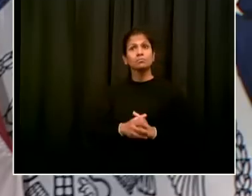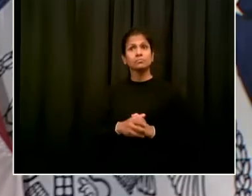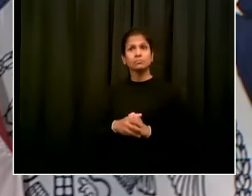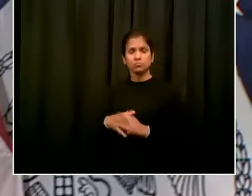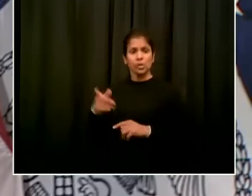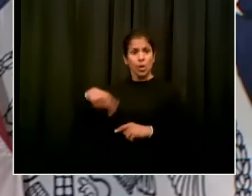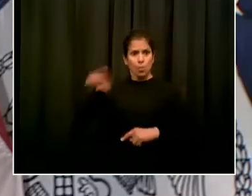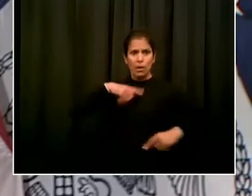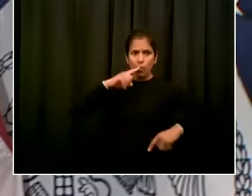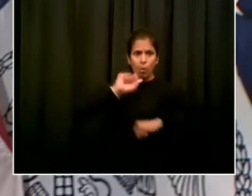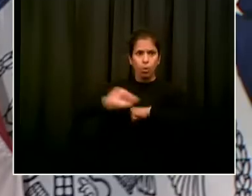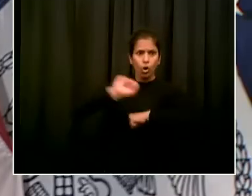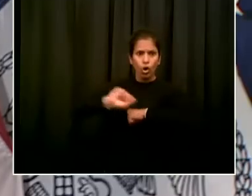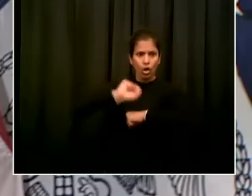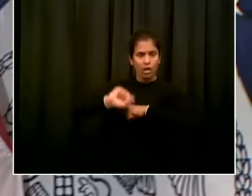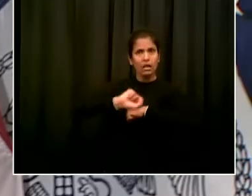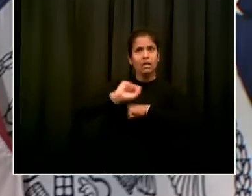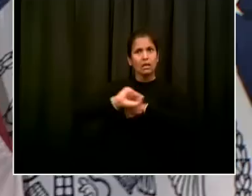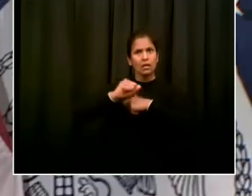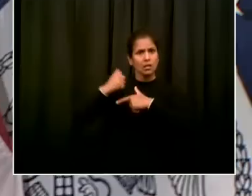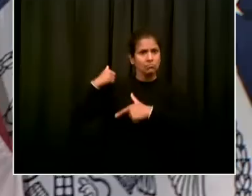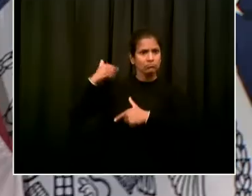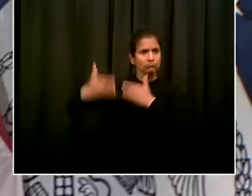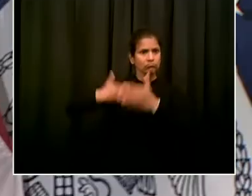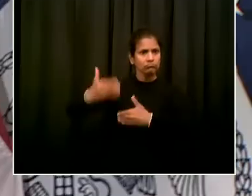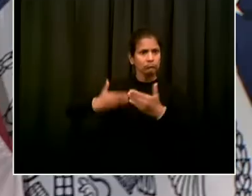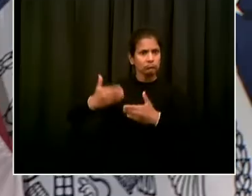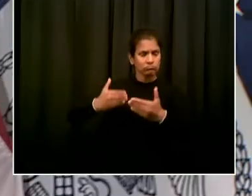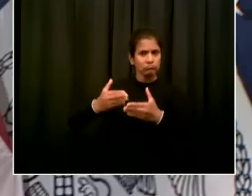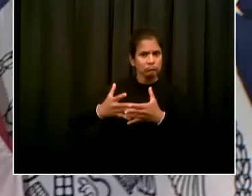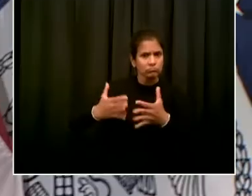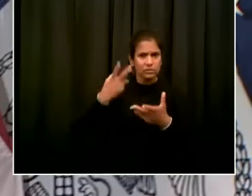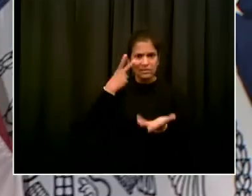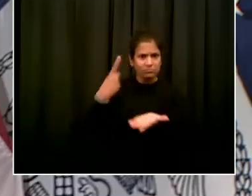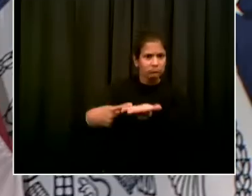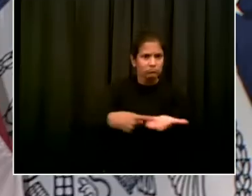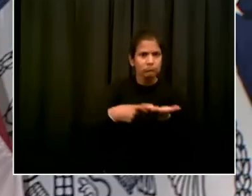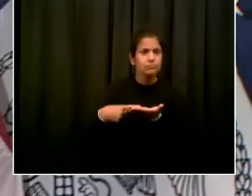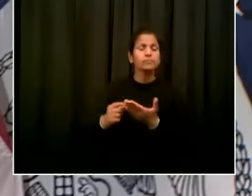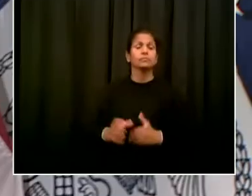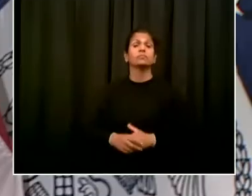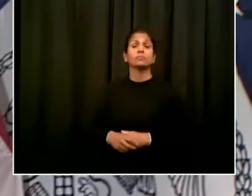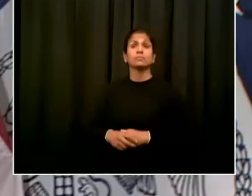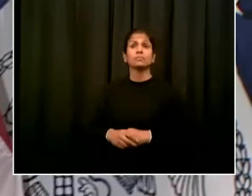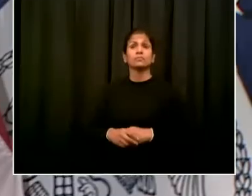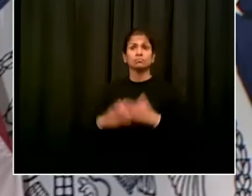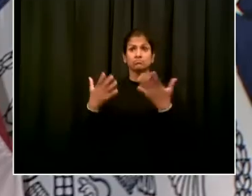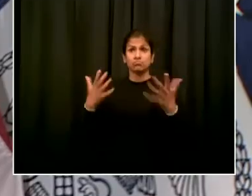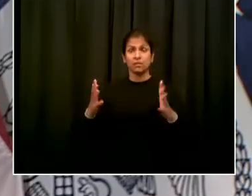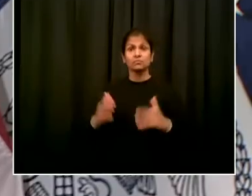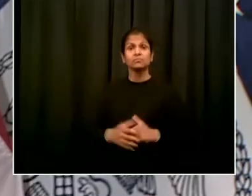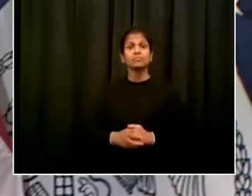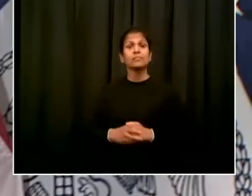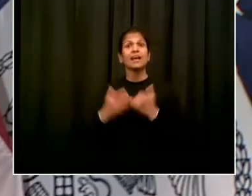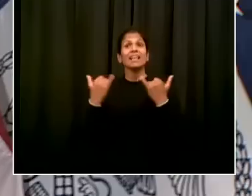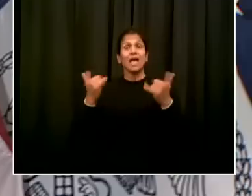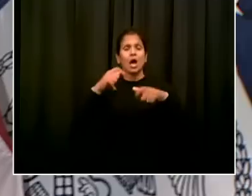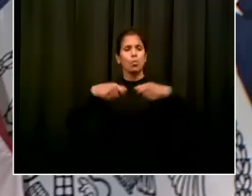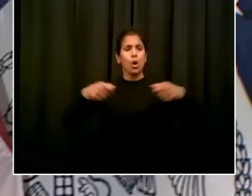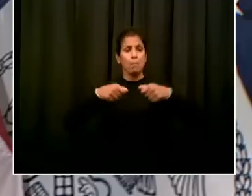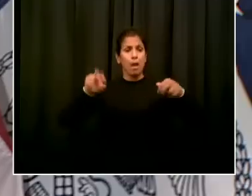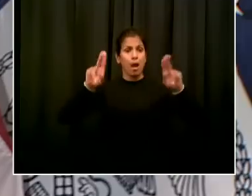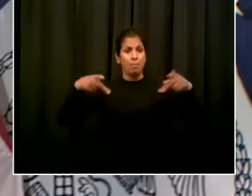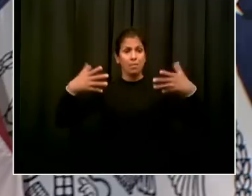THAT IS CONSISTENT. LOOO K.